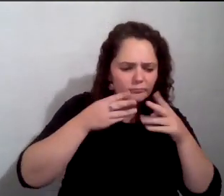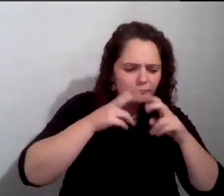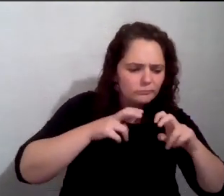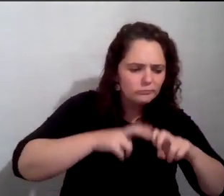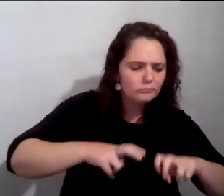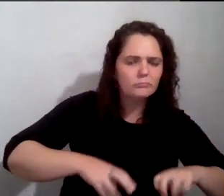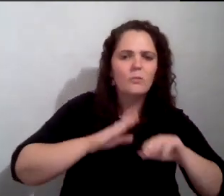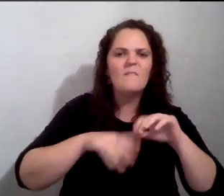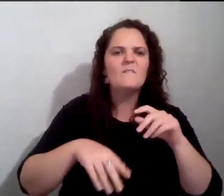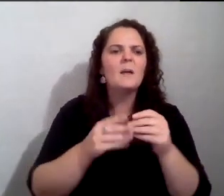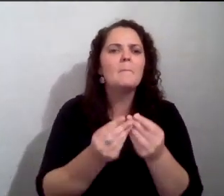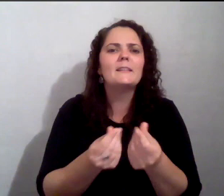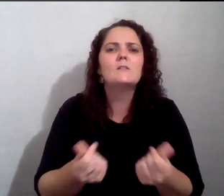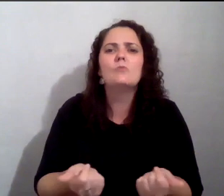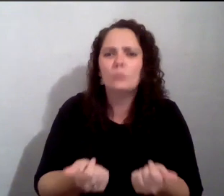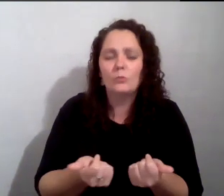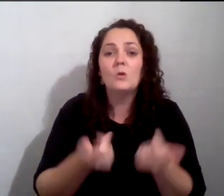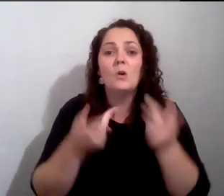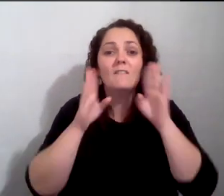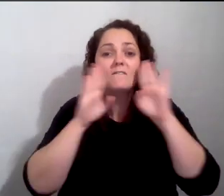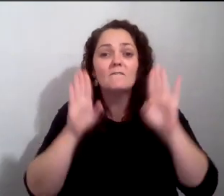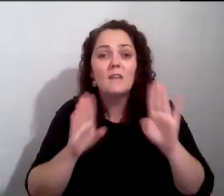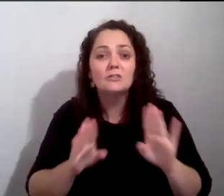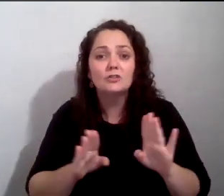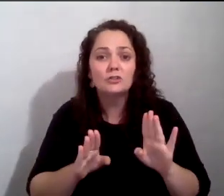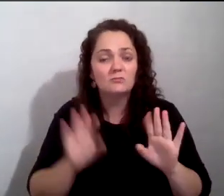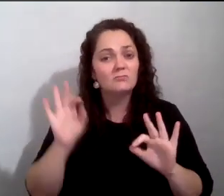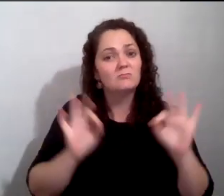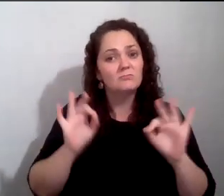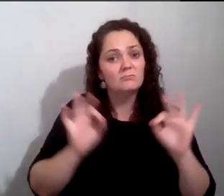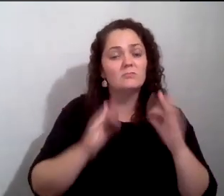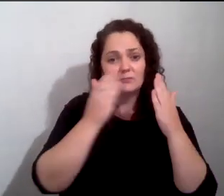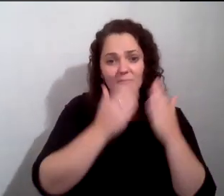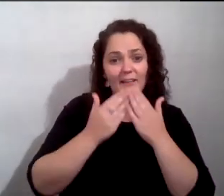studies and fashion studies, as well as you know this idea of the decorative